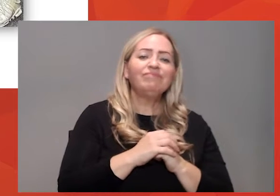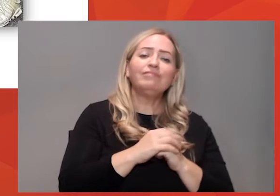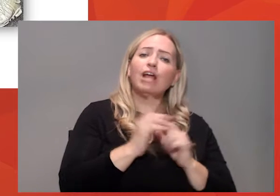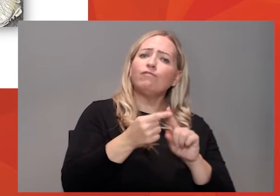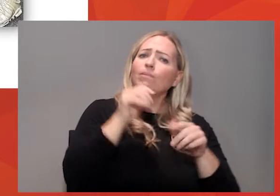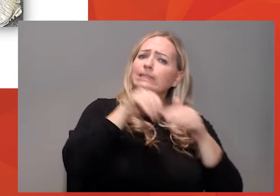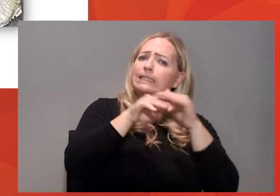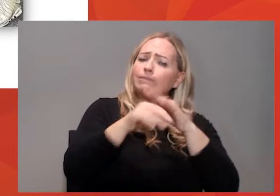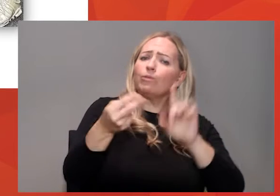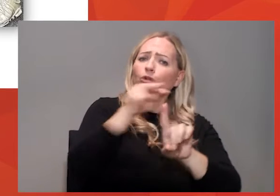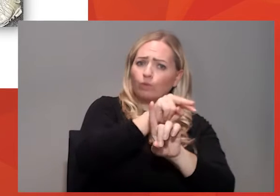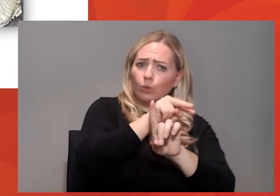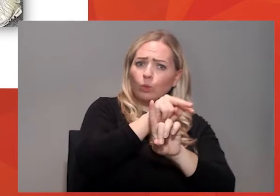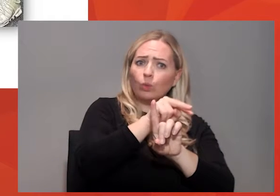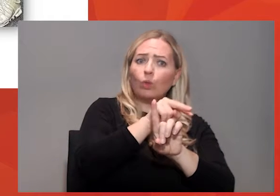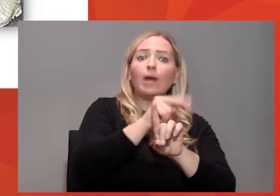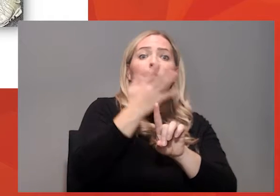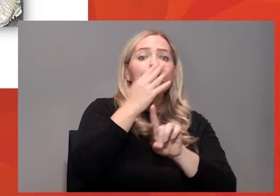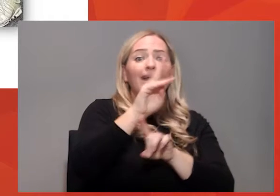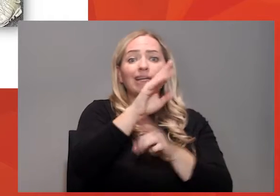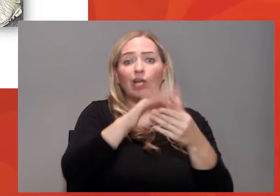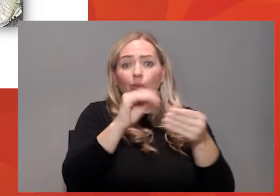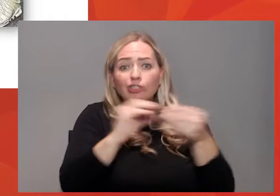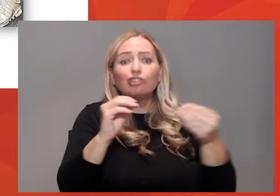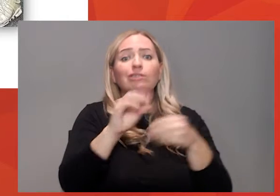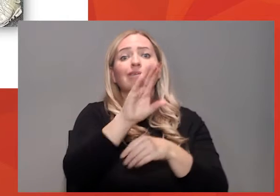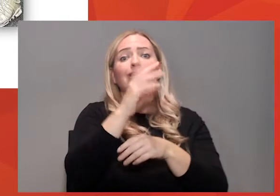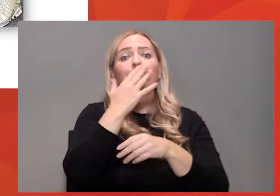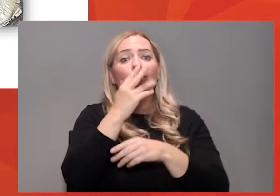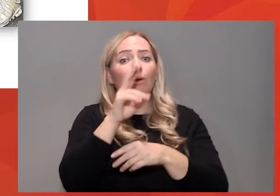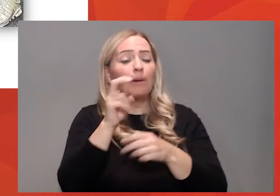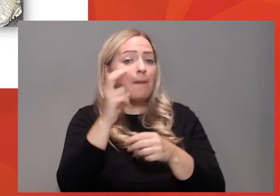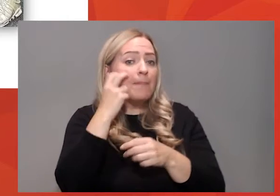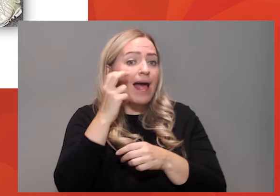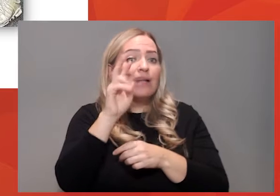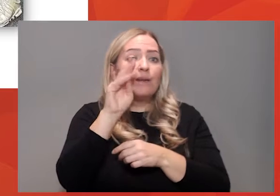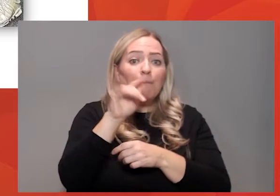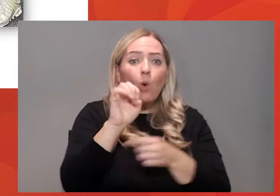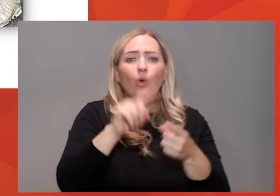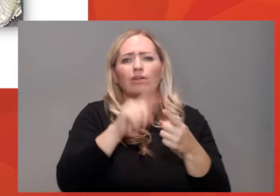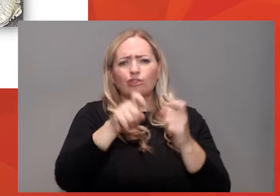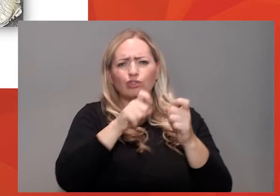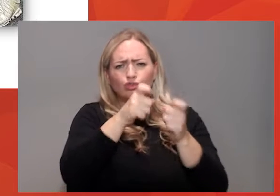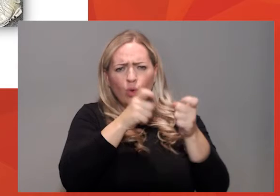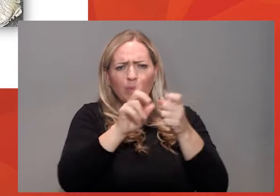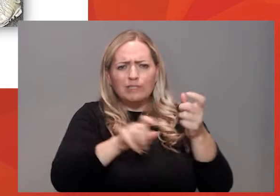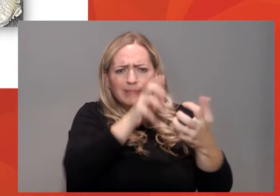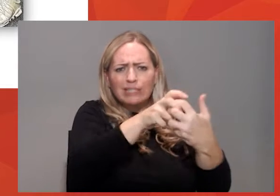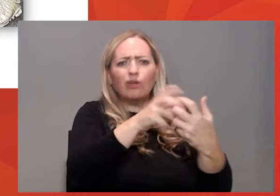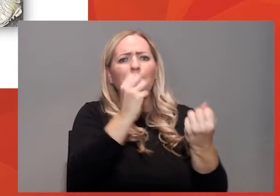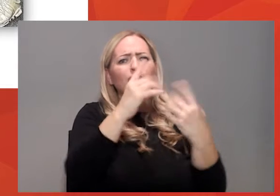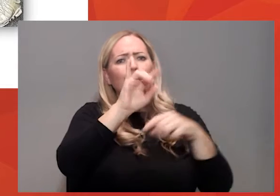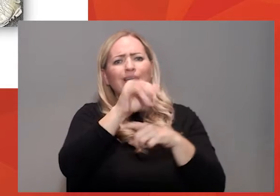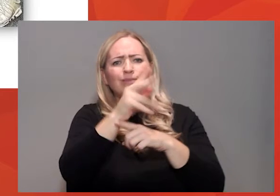From the accessibility point of view We did Menu narration, Colorblind modes, control customization, Multiple input methods,